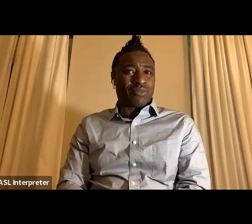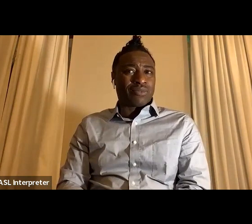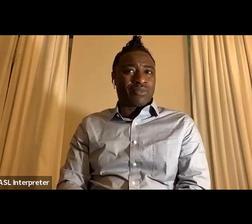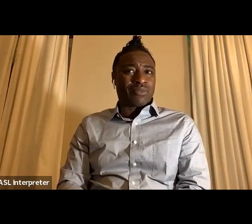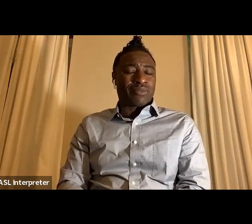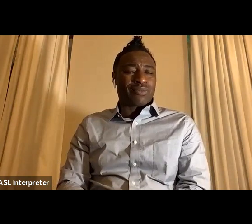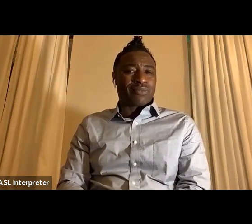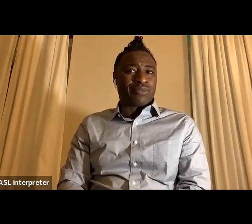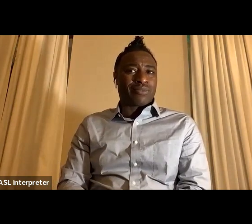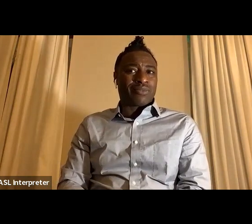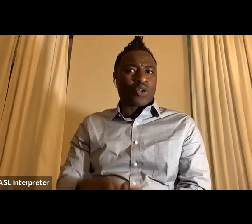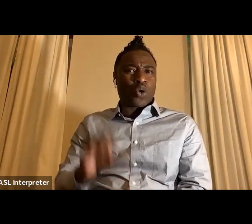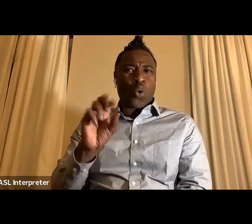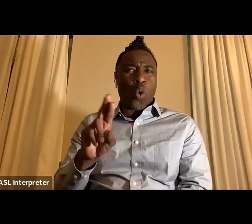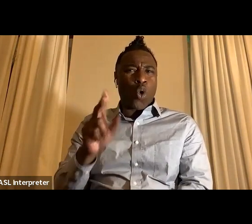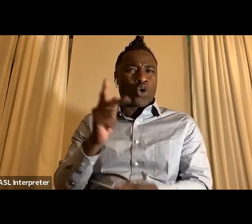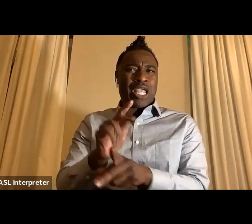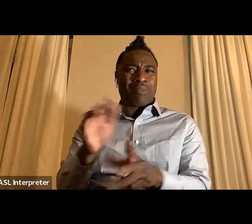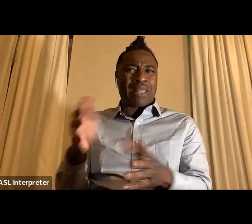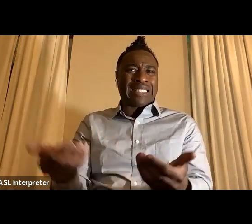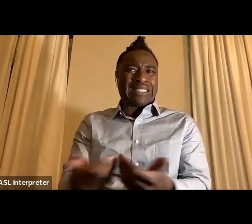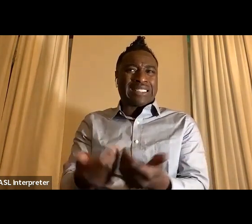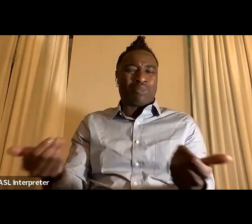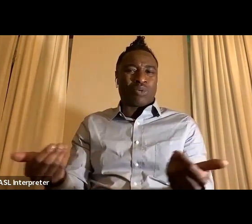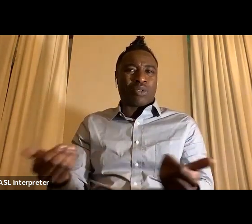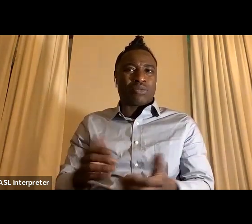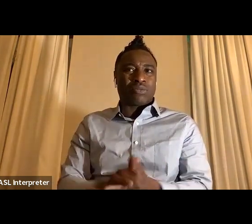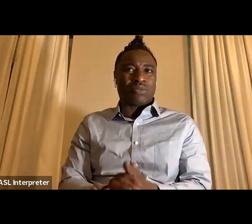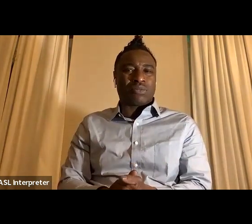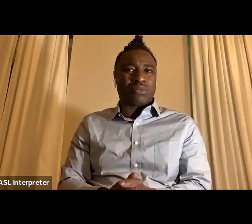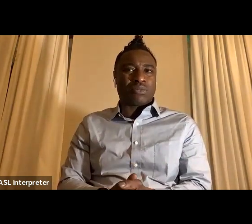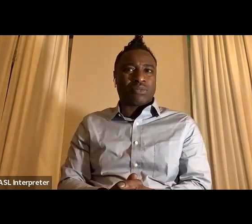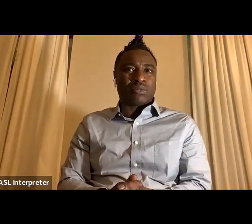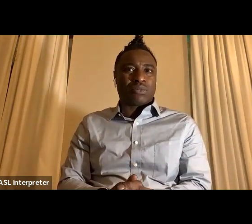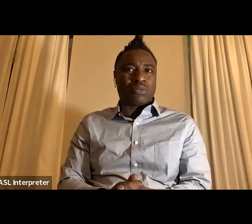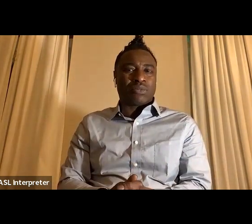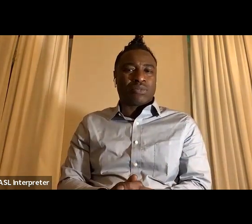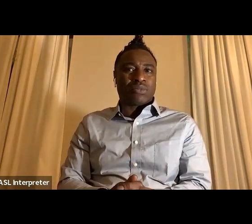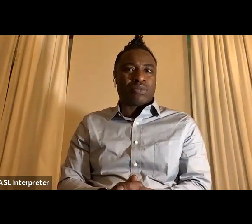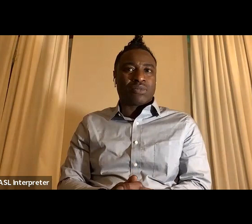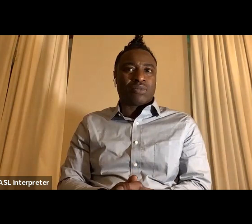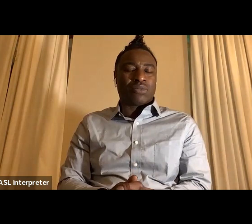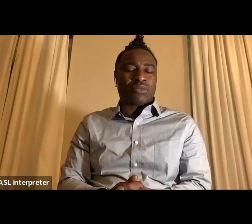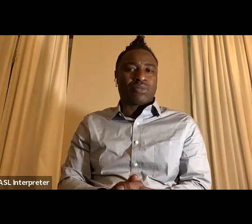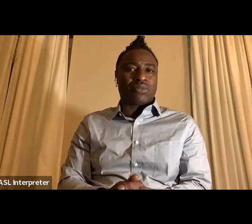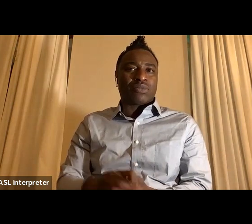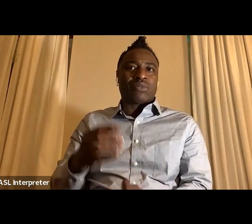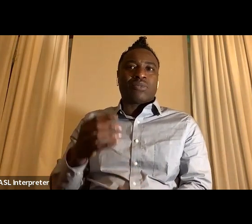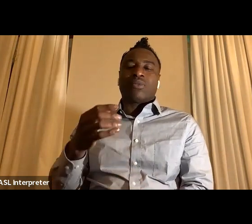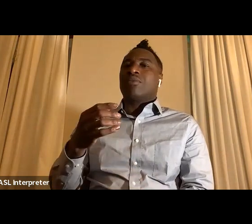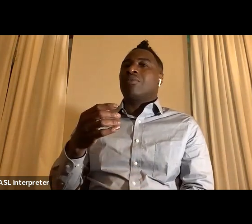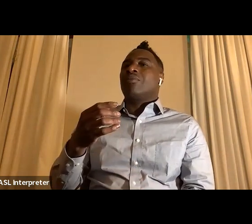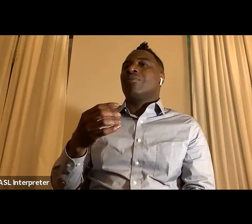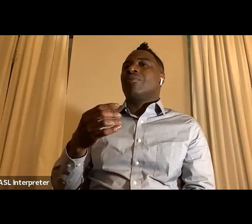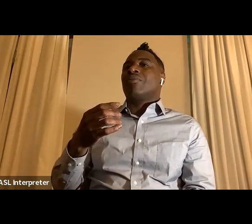kind of separate like two medias? Well, it has been separate. I mean, I wouldn't say I would never paint on them, but